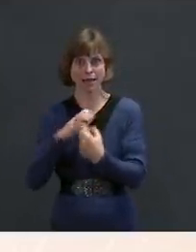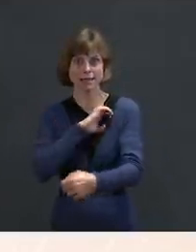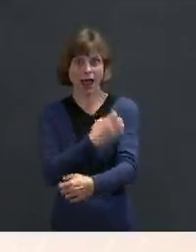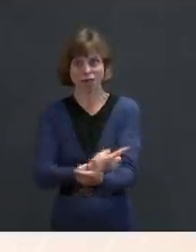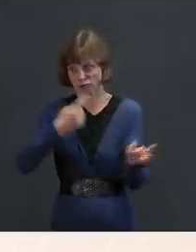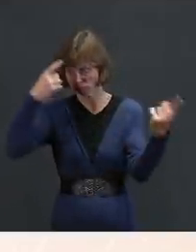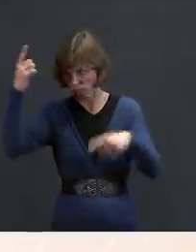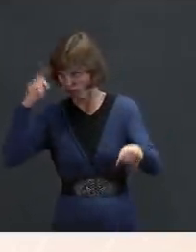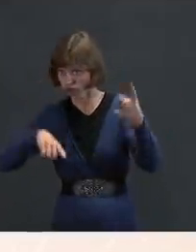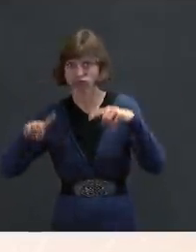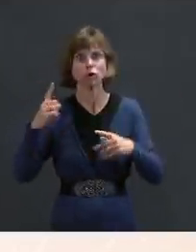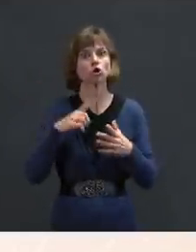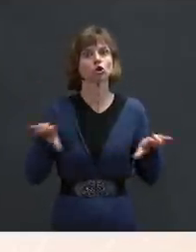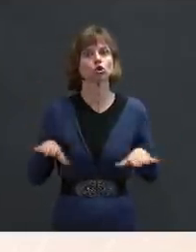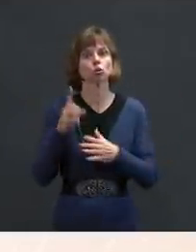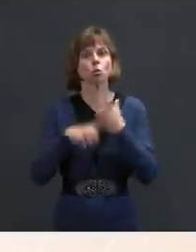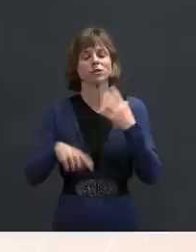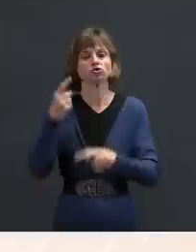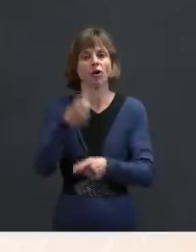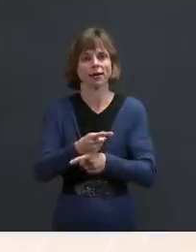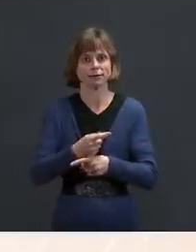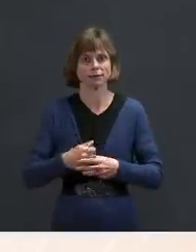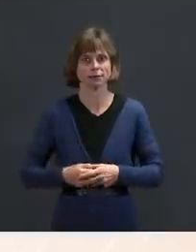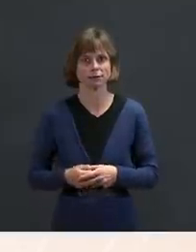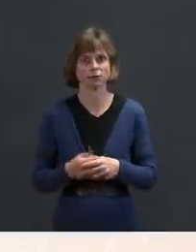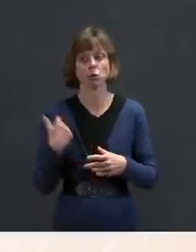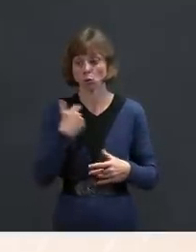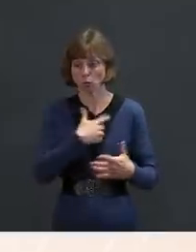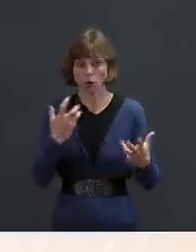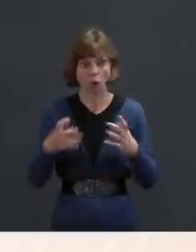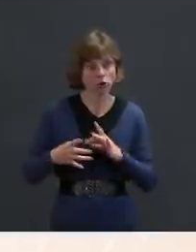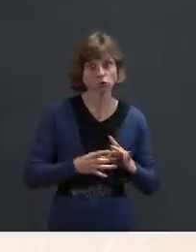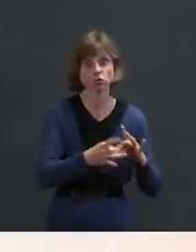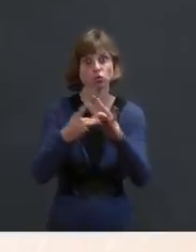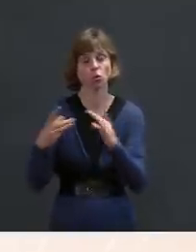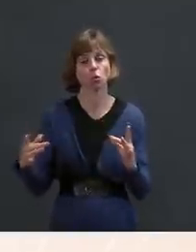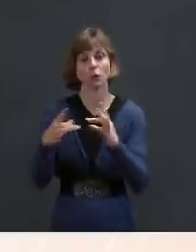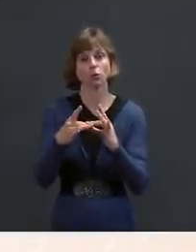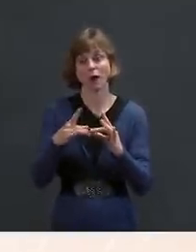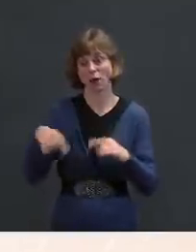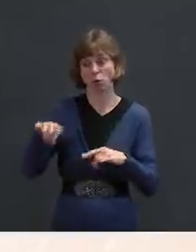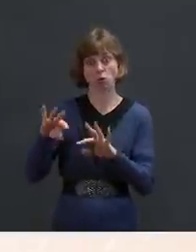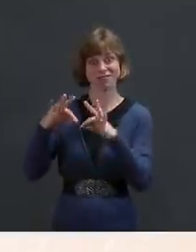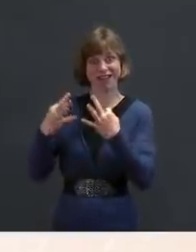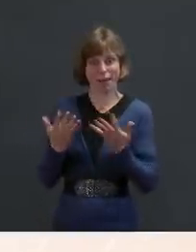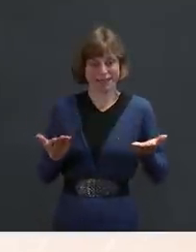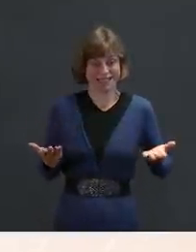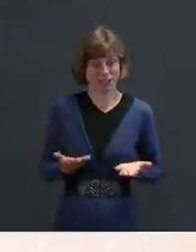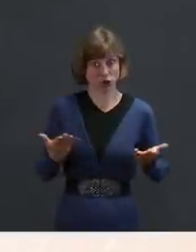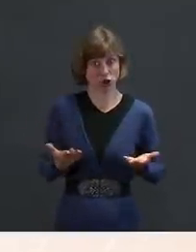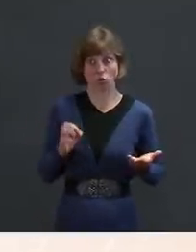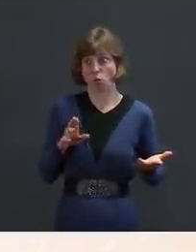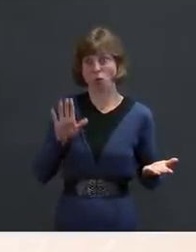We are hoping to reunite the families, either here or in the country of origin.